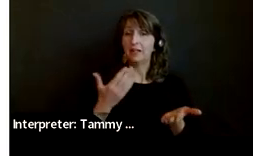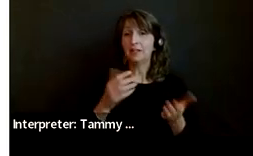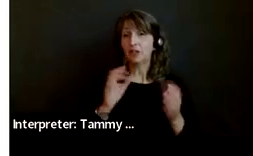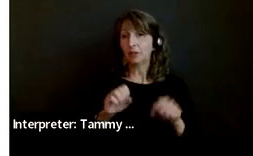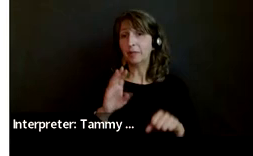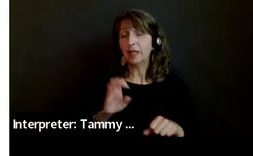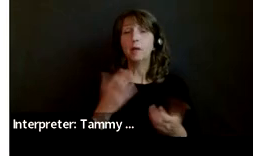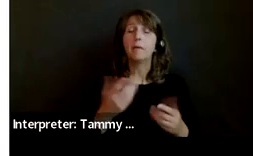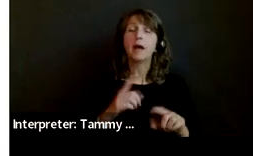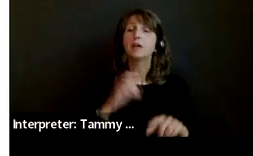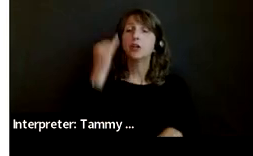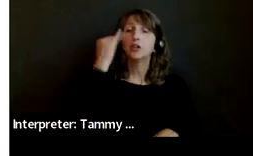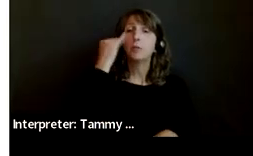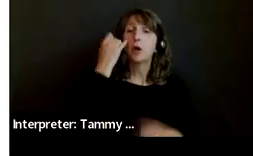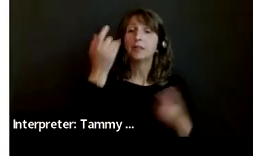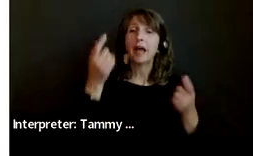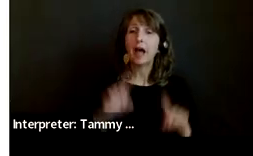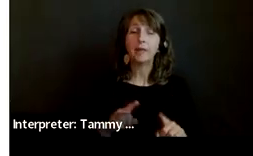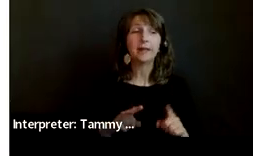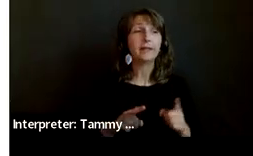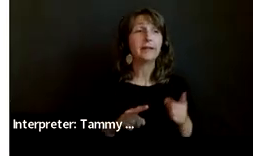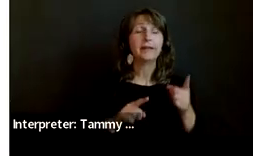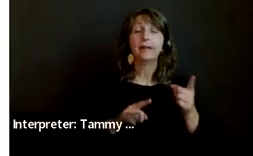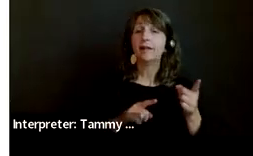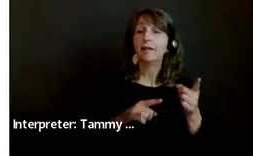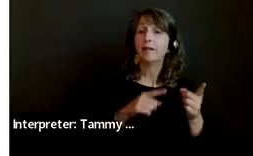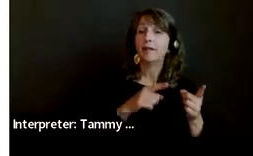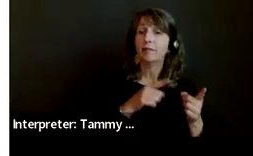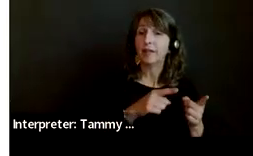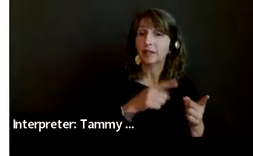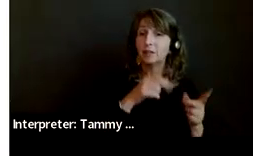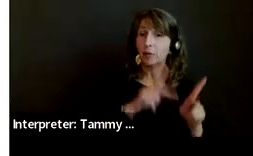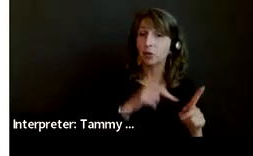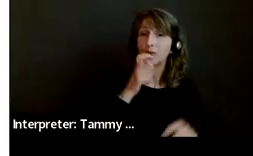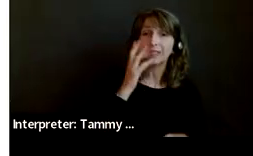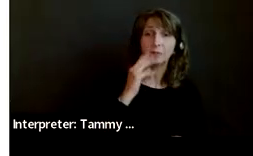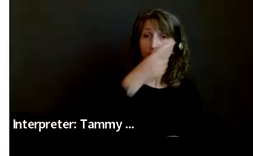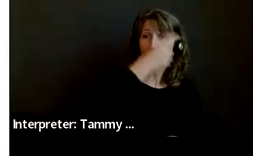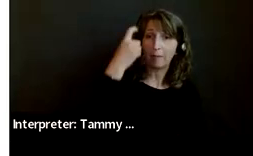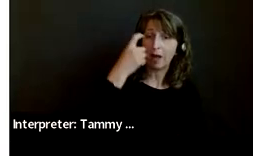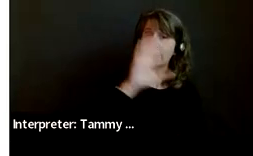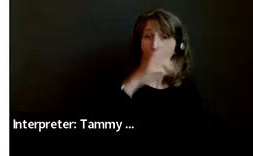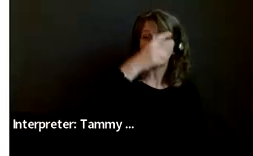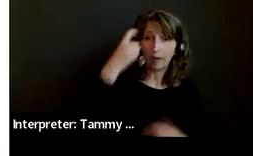They lost a loved one due to homicide or something like that. Forgiveness can be quite a long process.